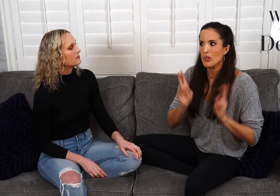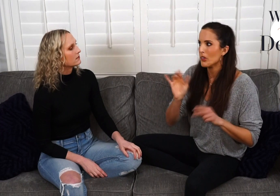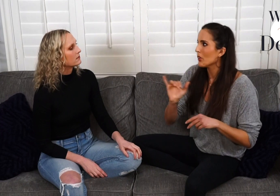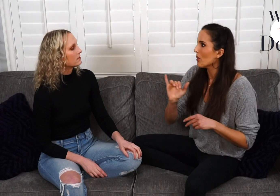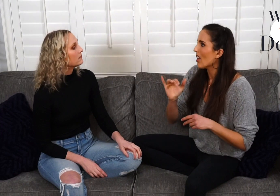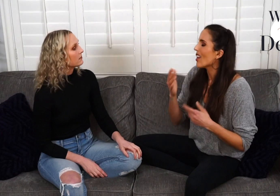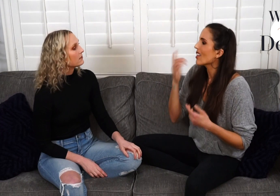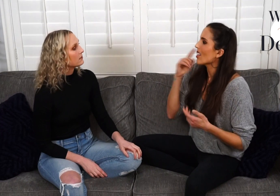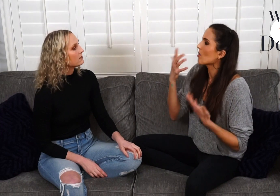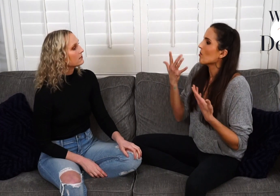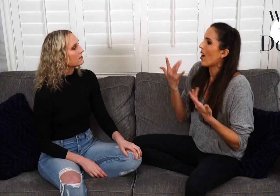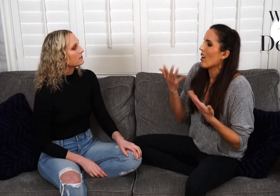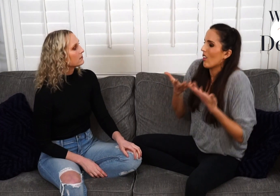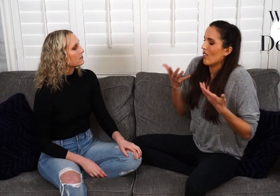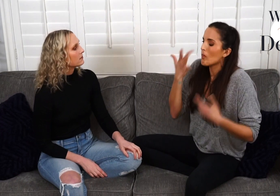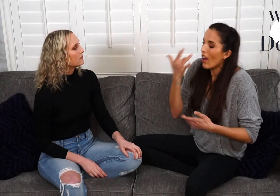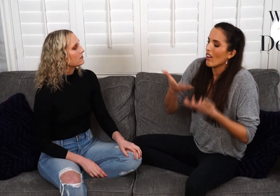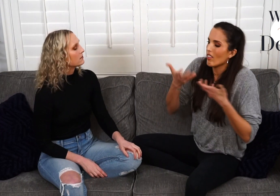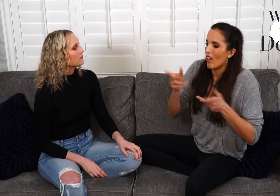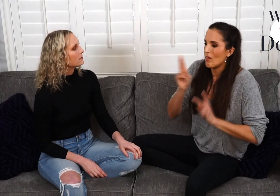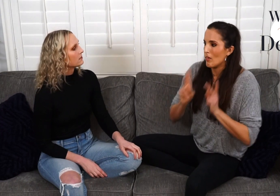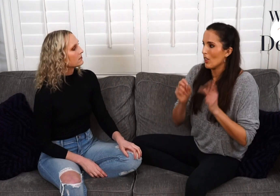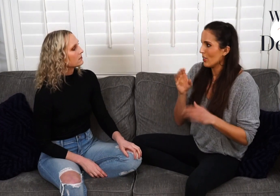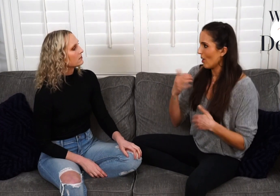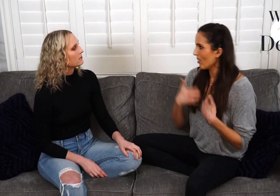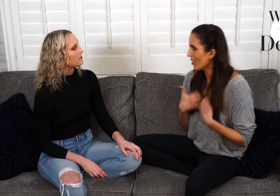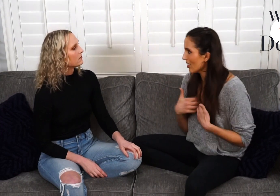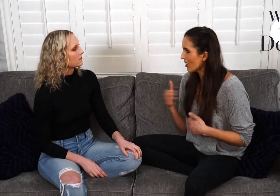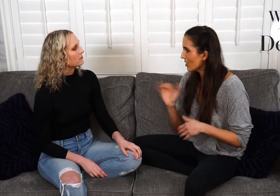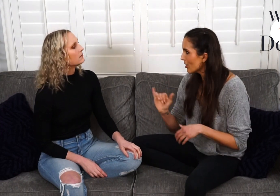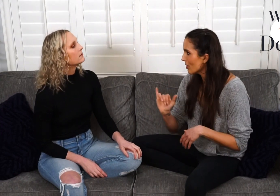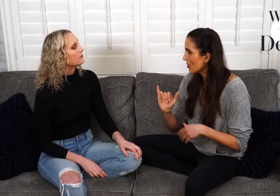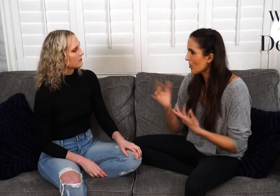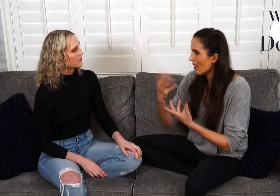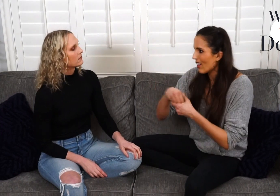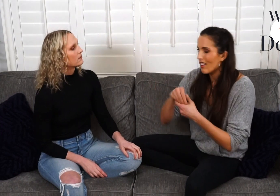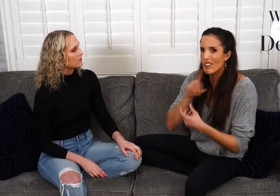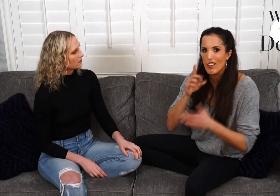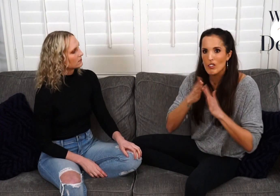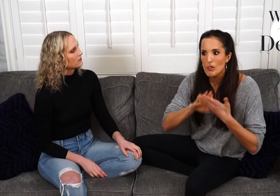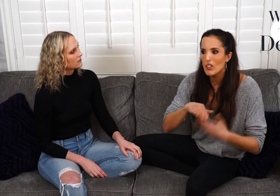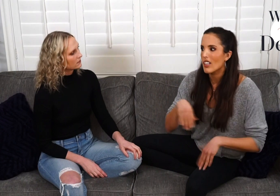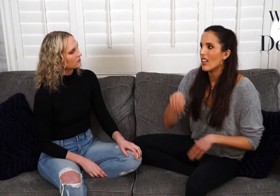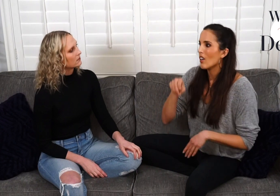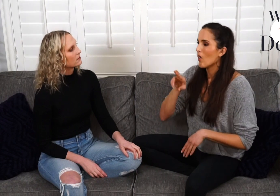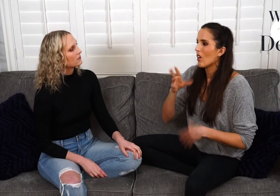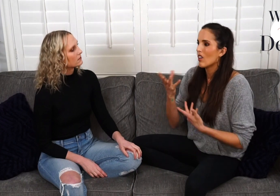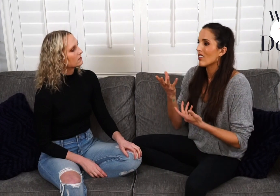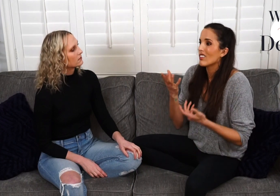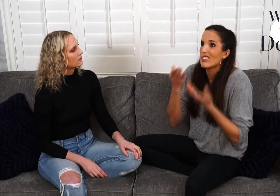too and I think that's why a lot of people are so conflicted within the Deaf community or just